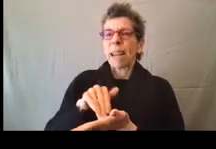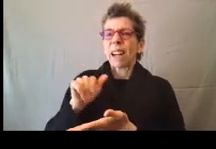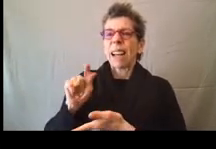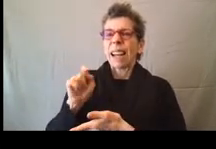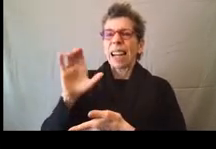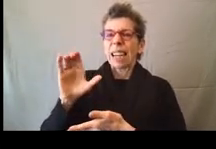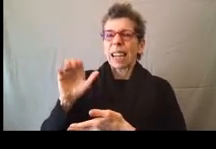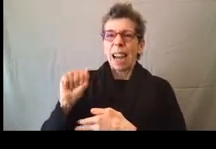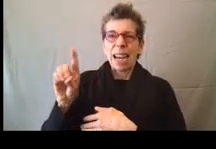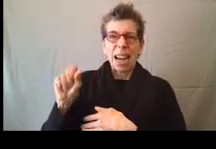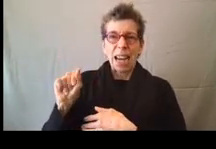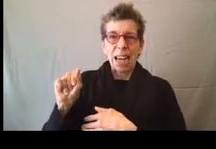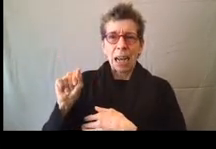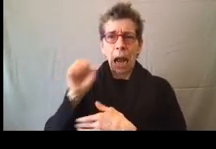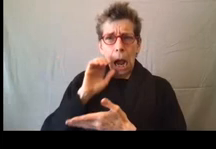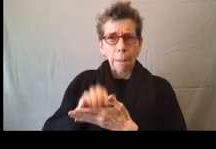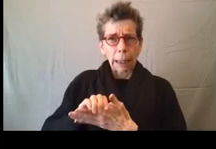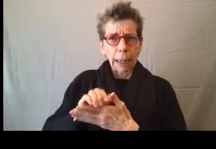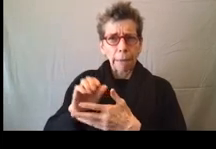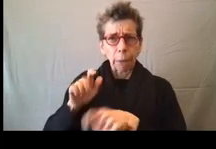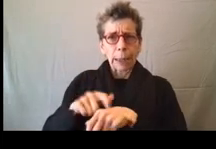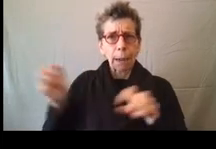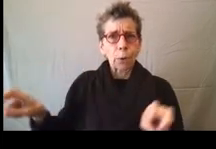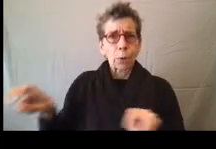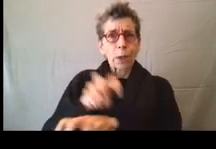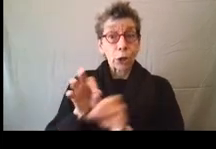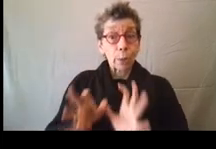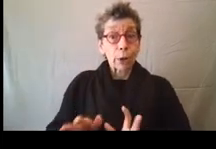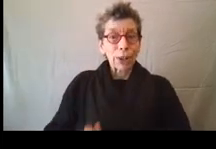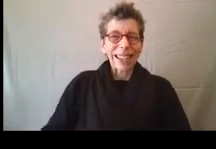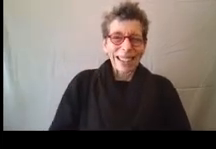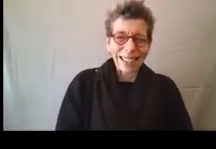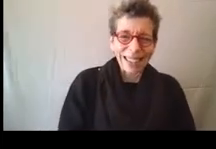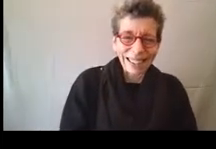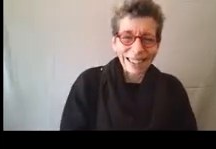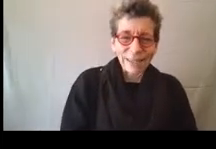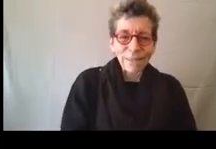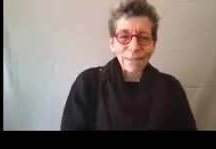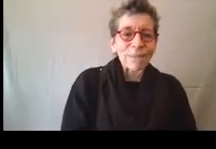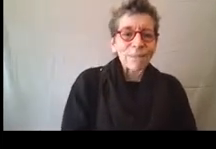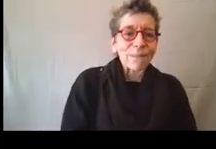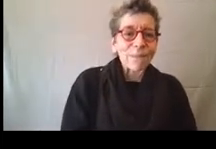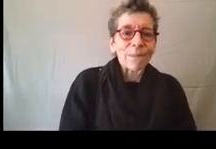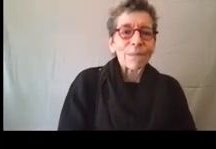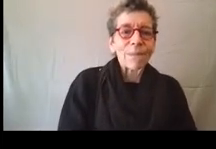I believe Ellen that you are starting this? >> ELLEN FABIAN: Yes, that's correct.